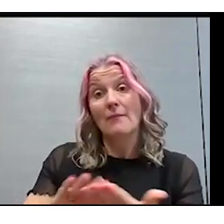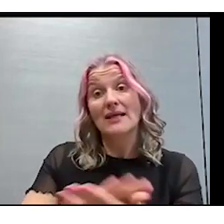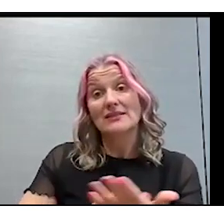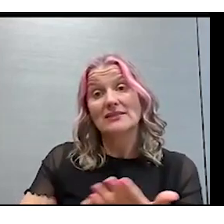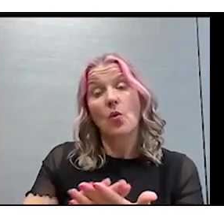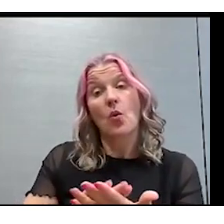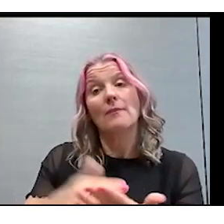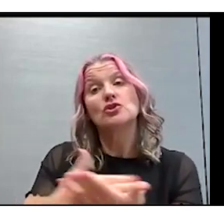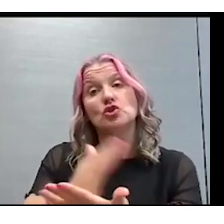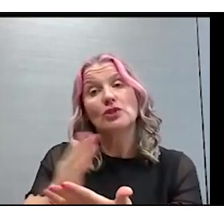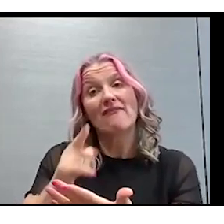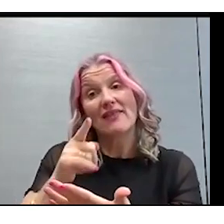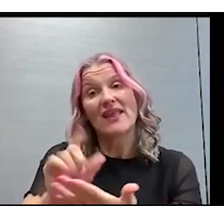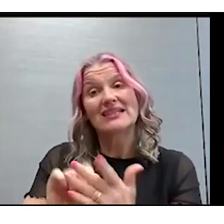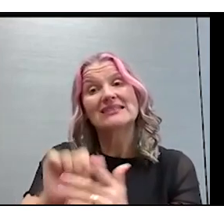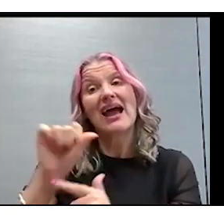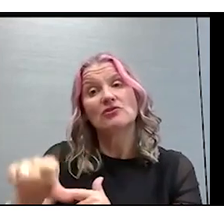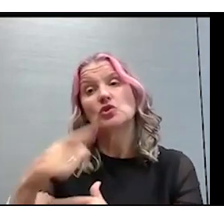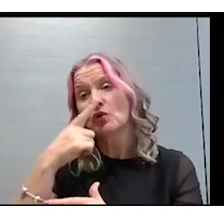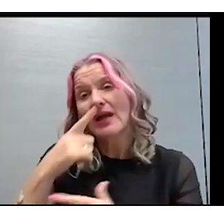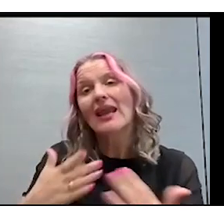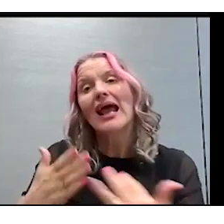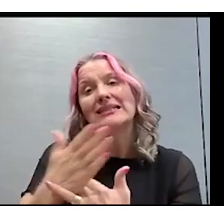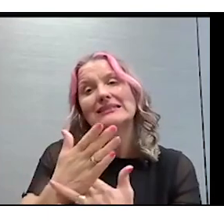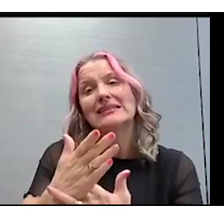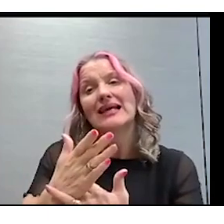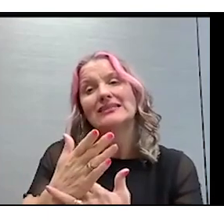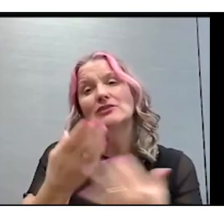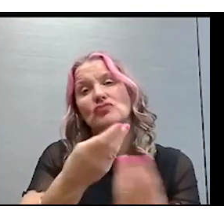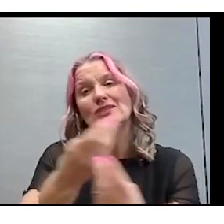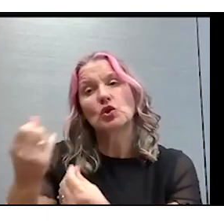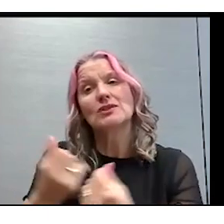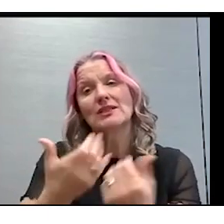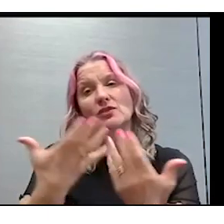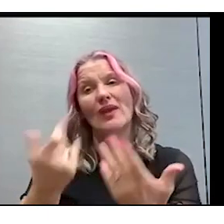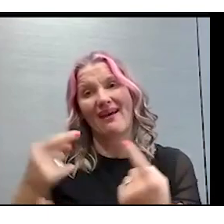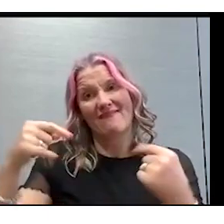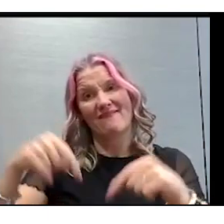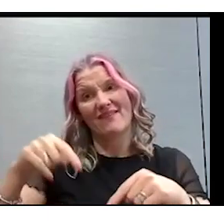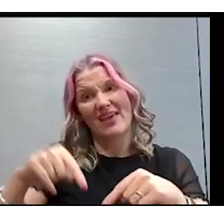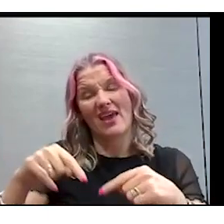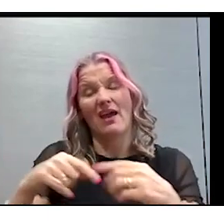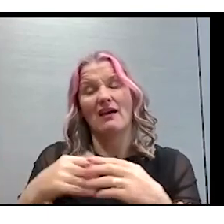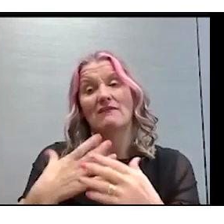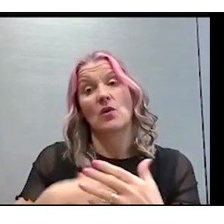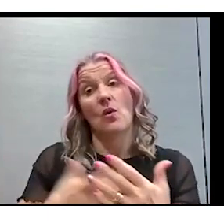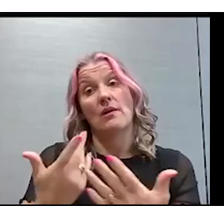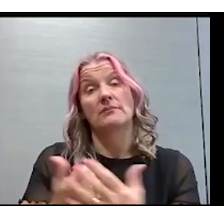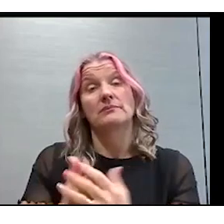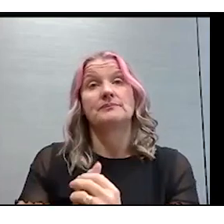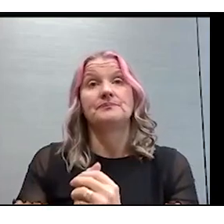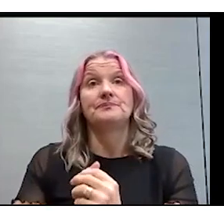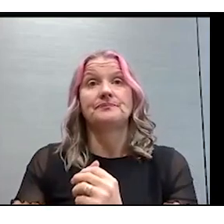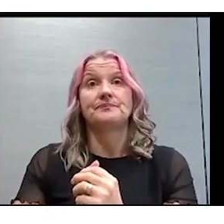afterwards so that you can access the resources we have available publicly if you want to deep dive.